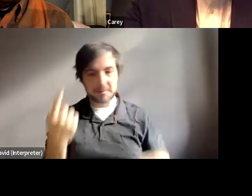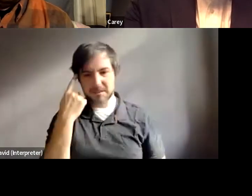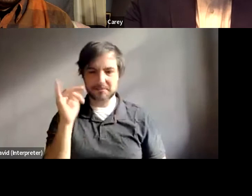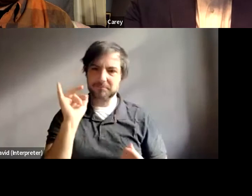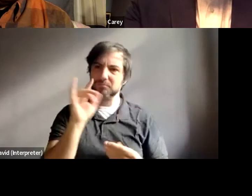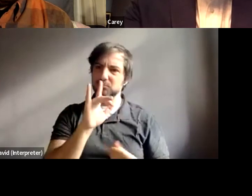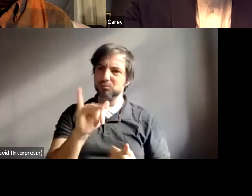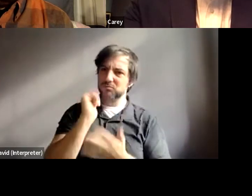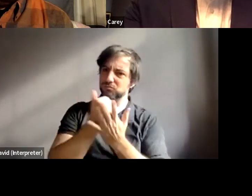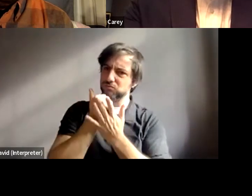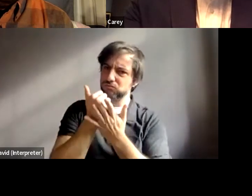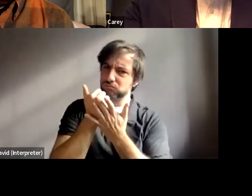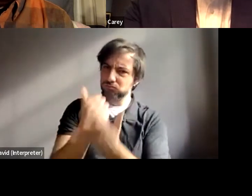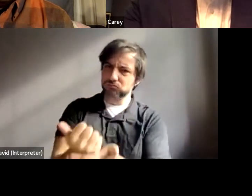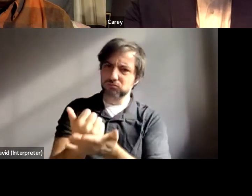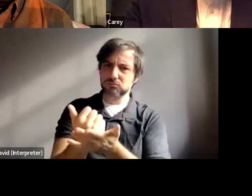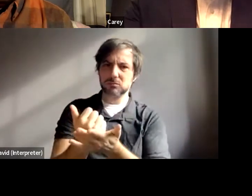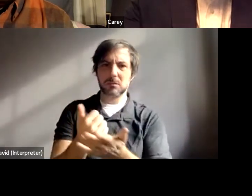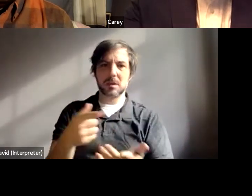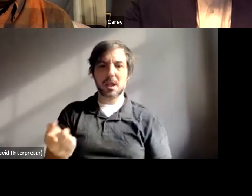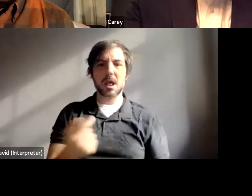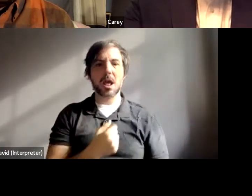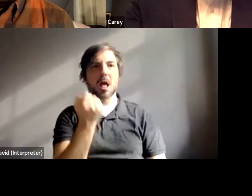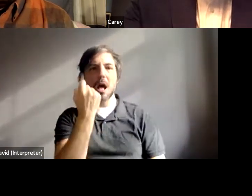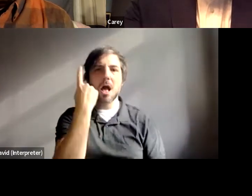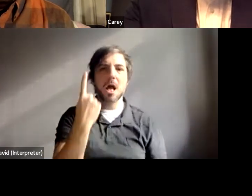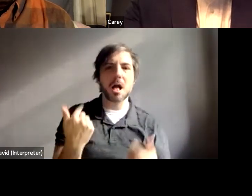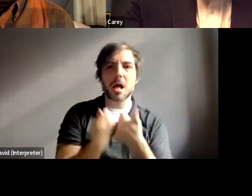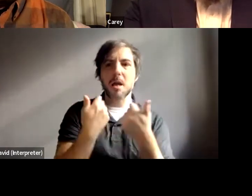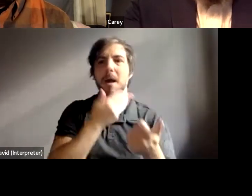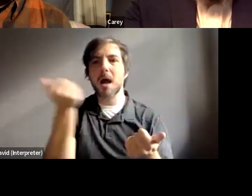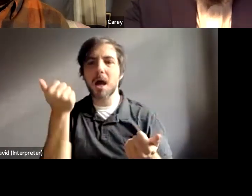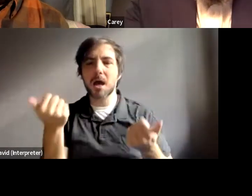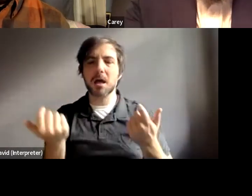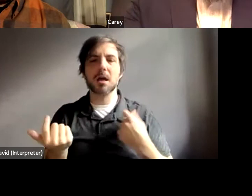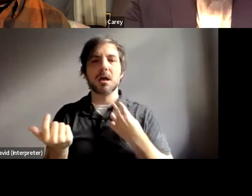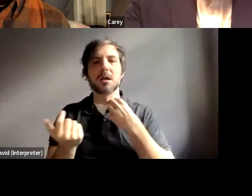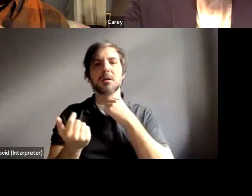a better sense of the game. It doesn't